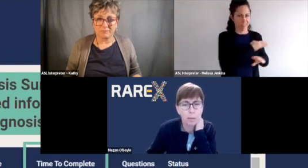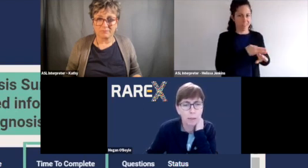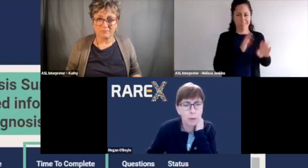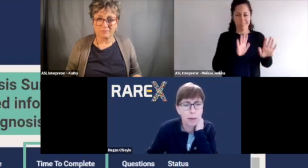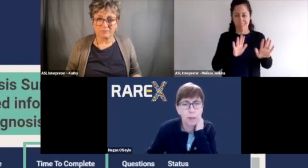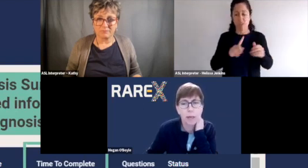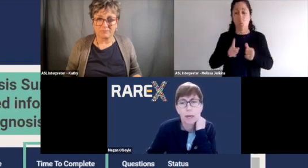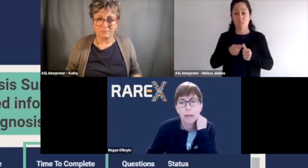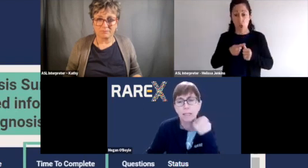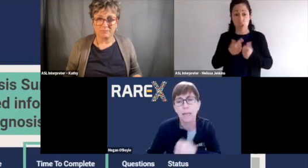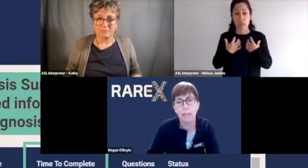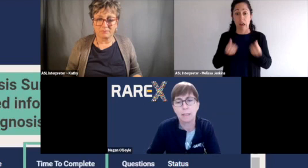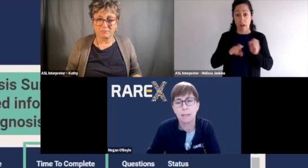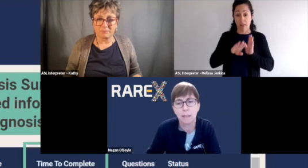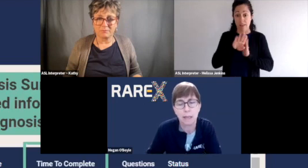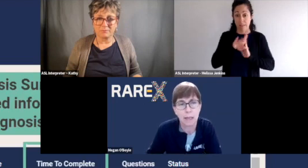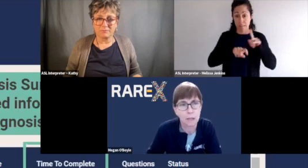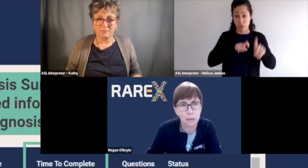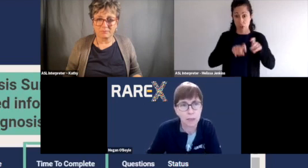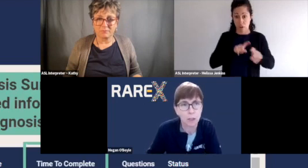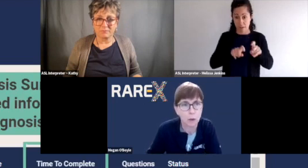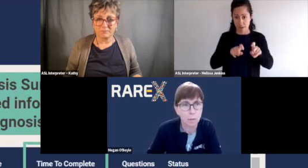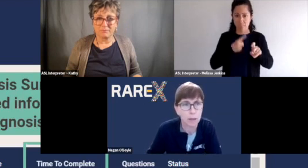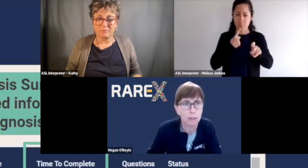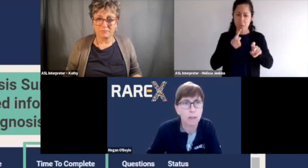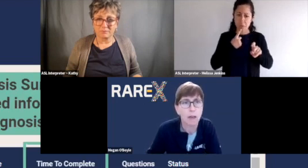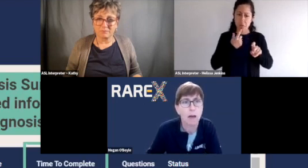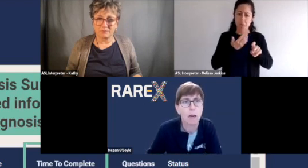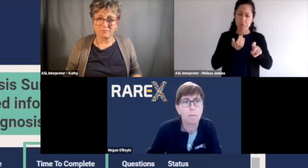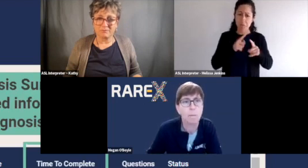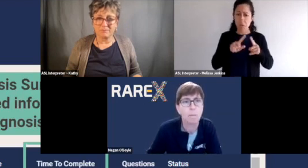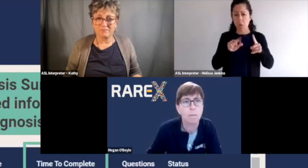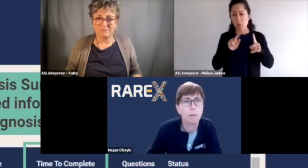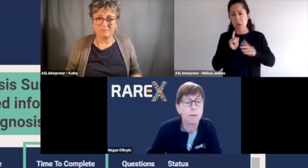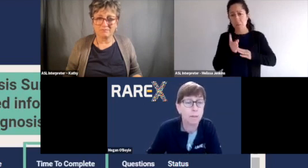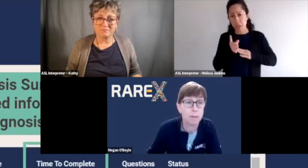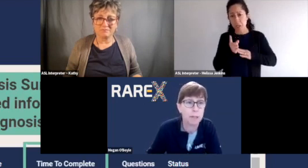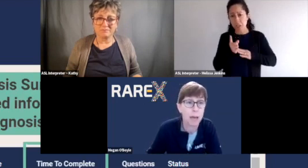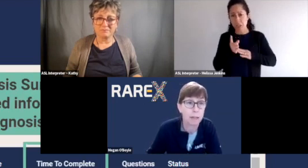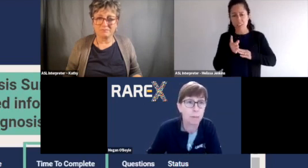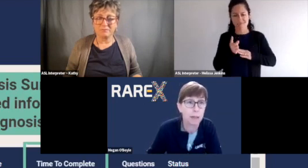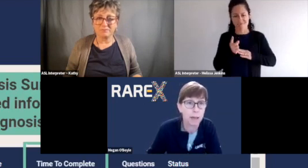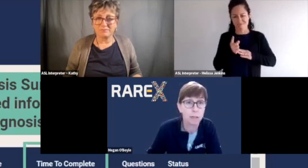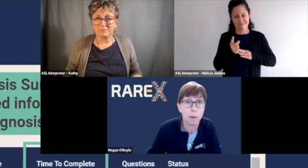and Development Survey, it says that it takes 15 to 20 minutes. We've never seen that to be the case